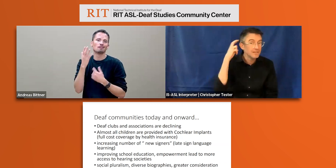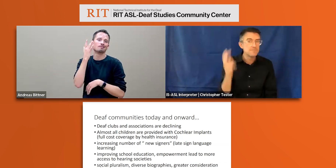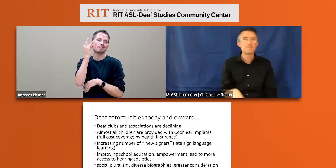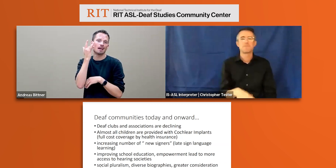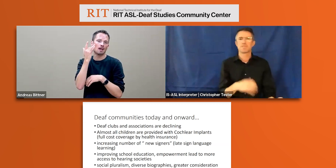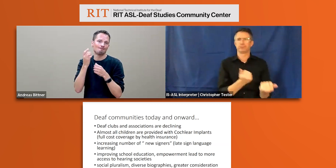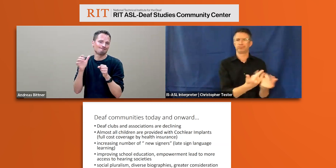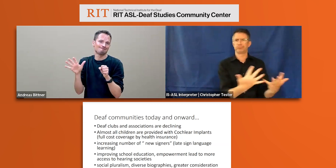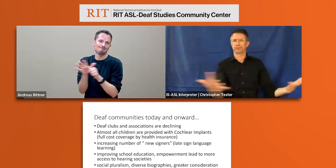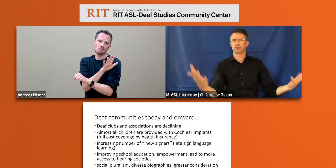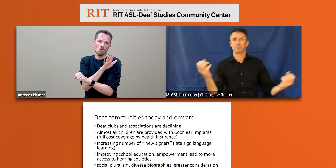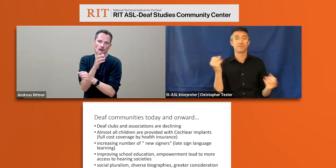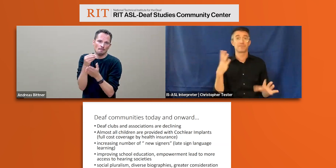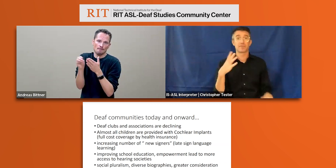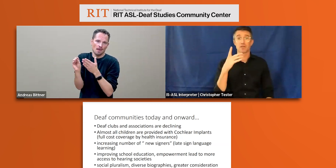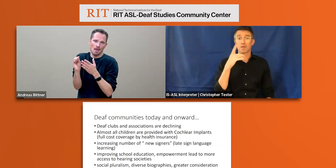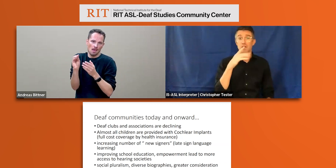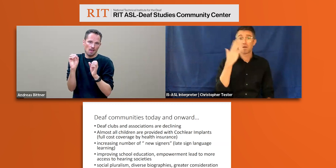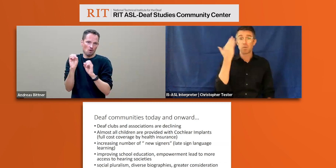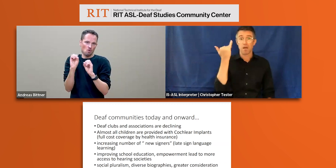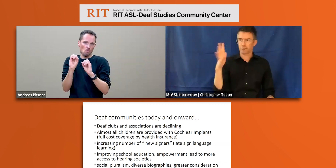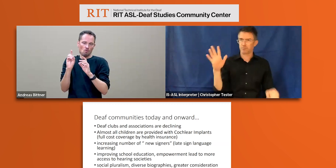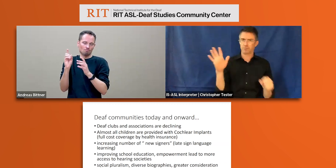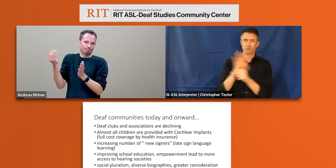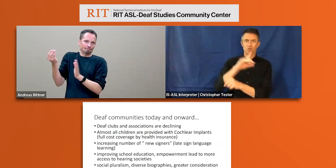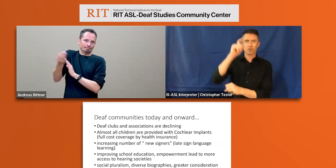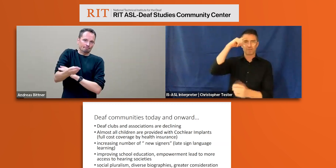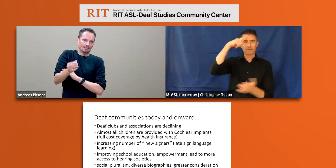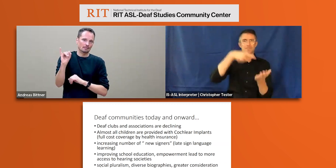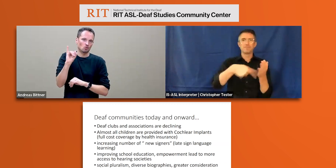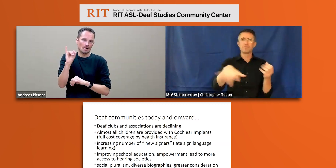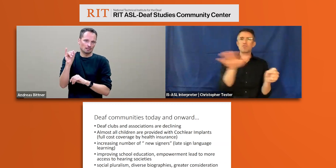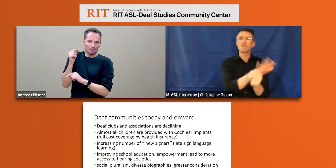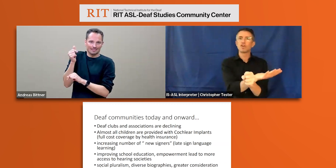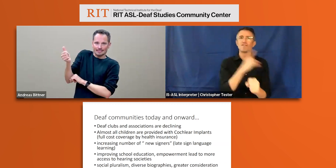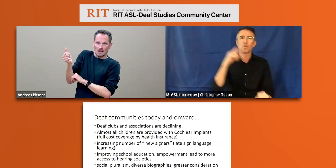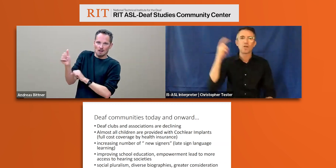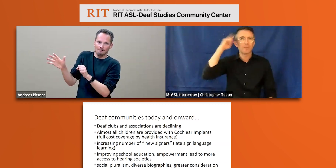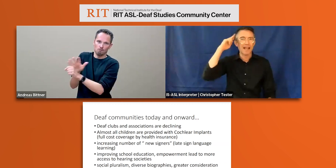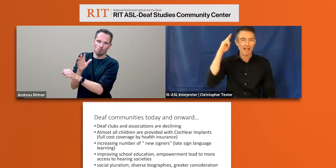Deaf children-- Children who are born deaf now often receive cochlear implants